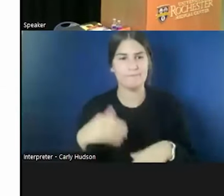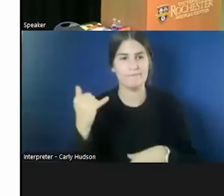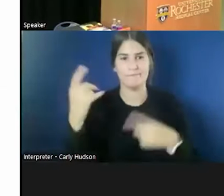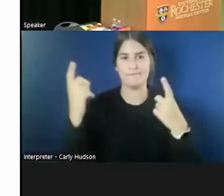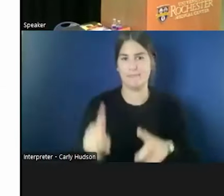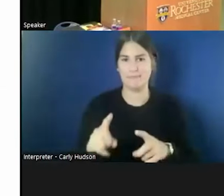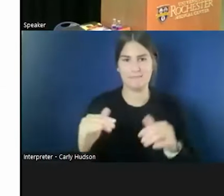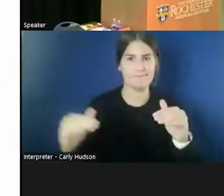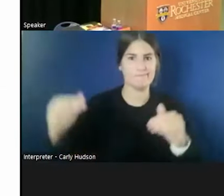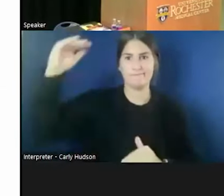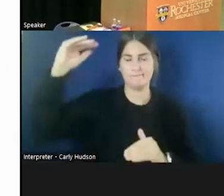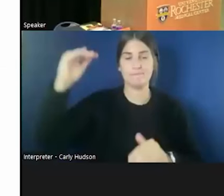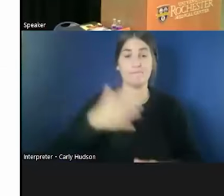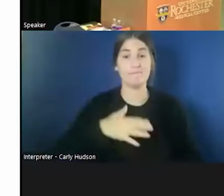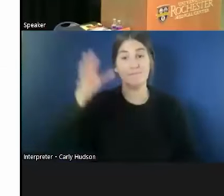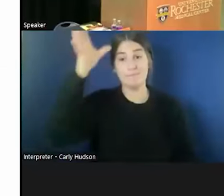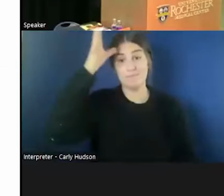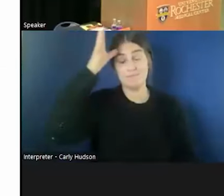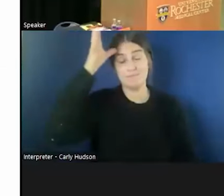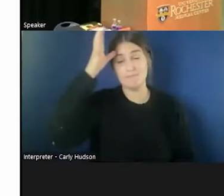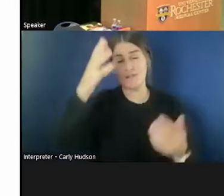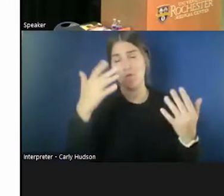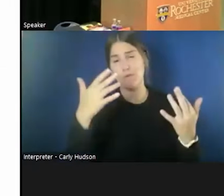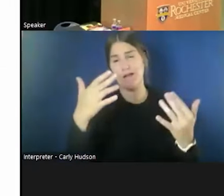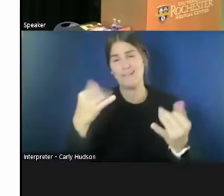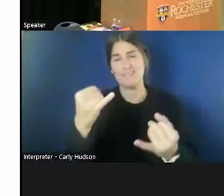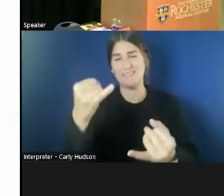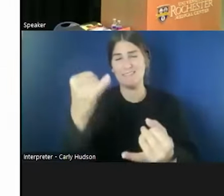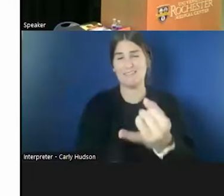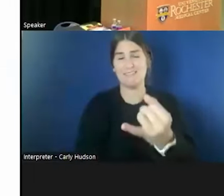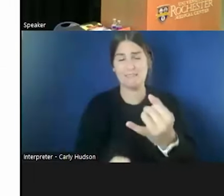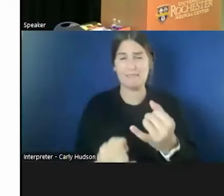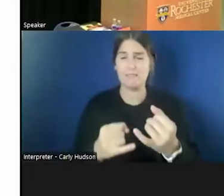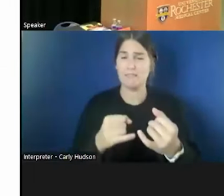once again my father would wait until the very end before he decided to go and usually the very